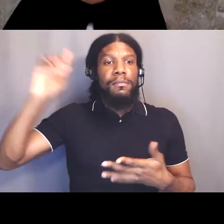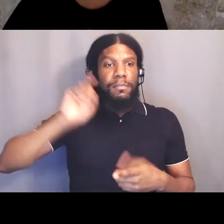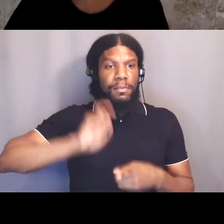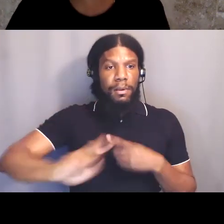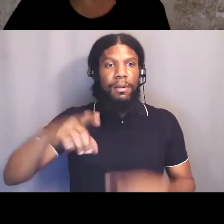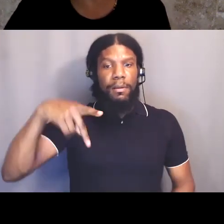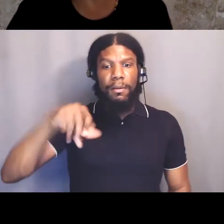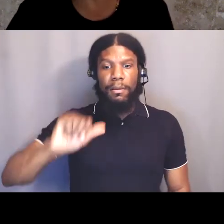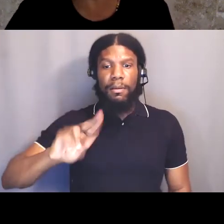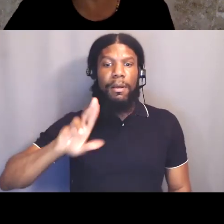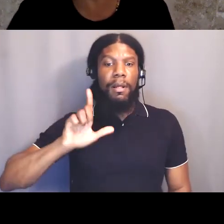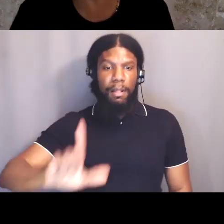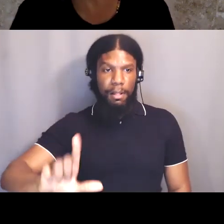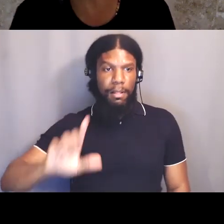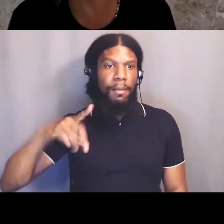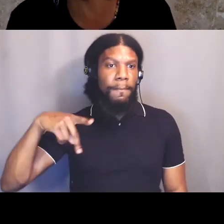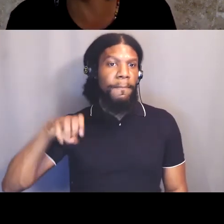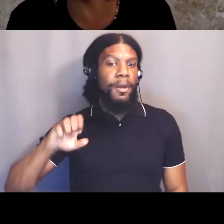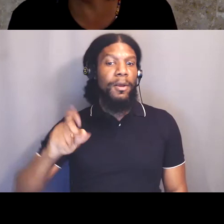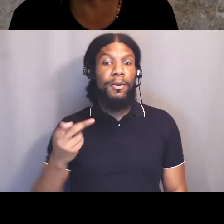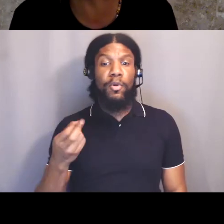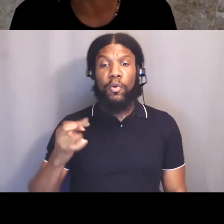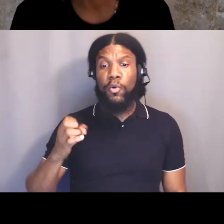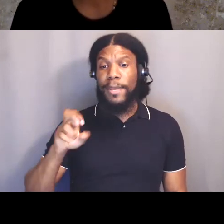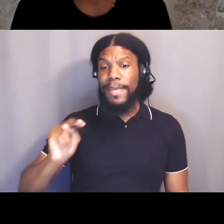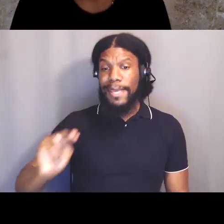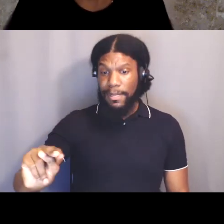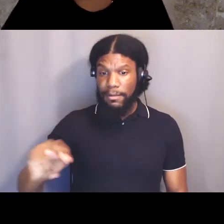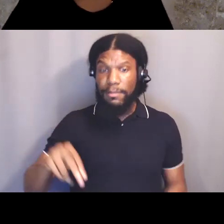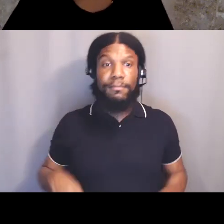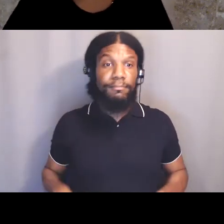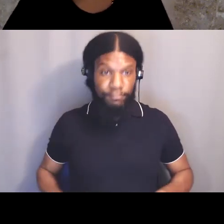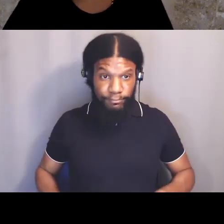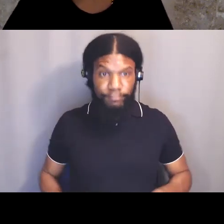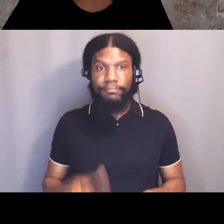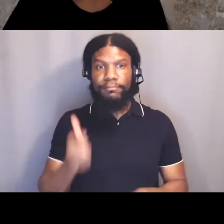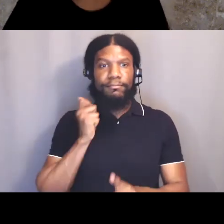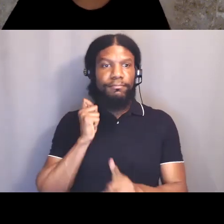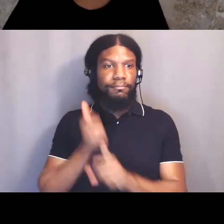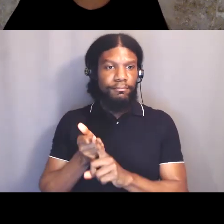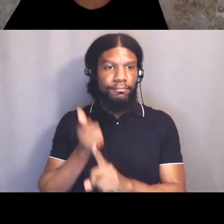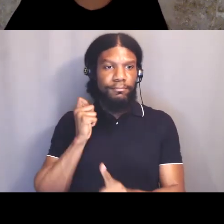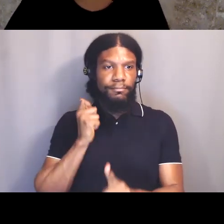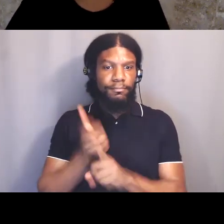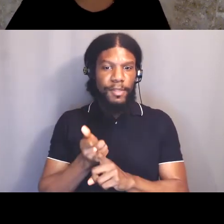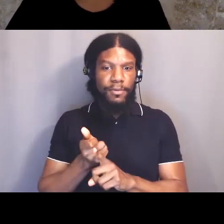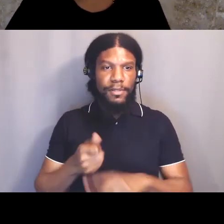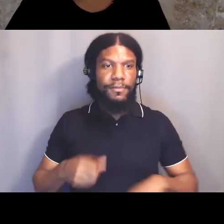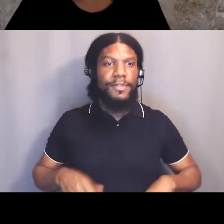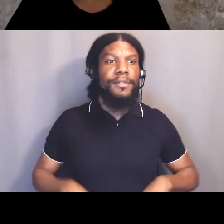of the Budget and Finance Committee for LA City Council. He, as we walked through the budget,